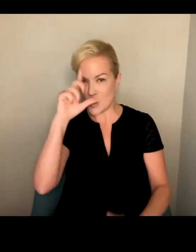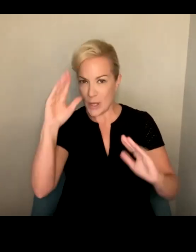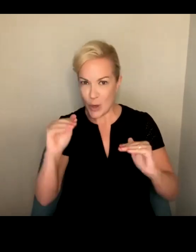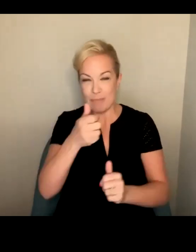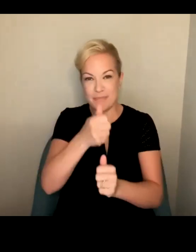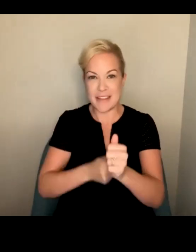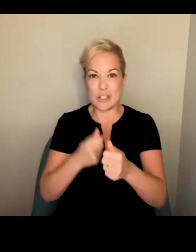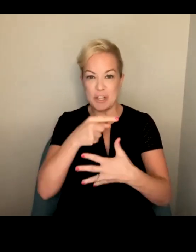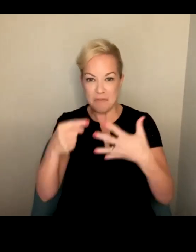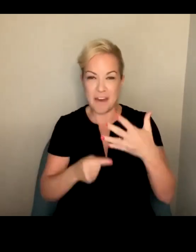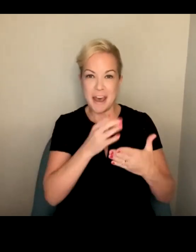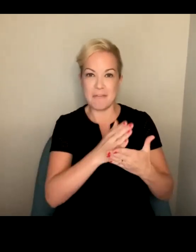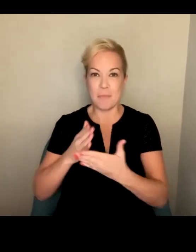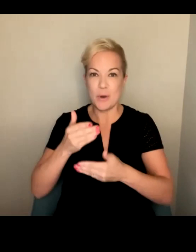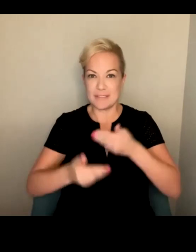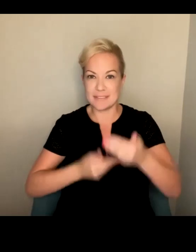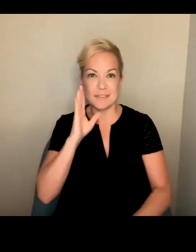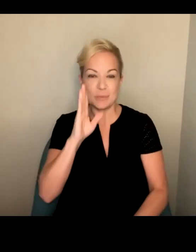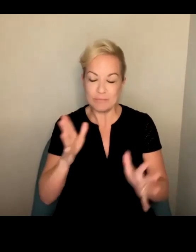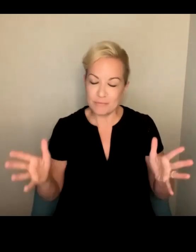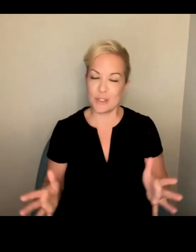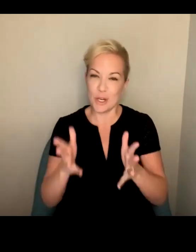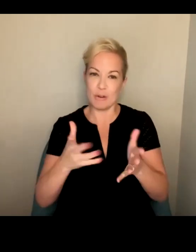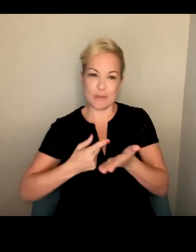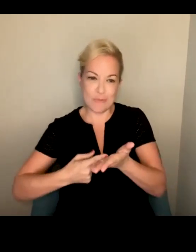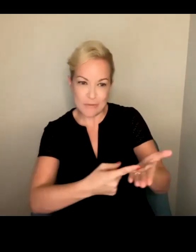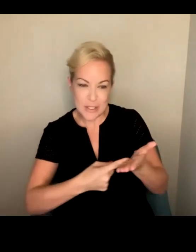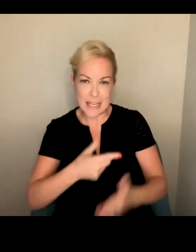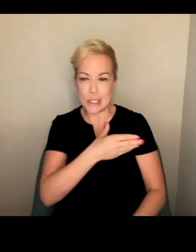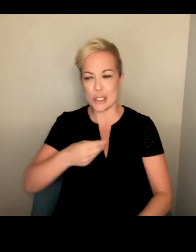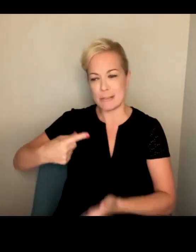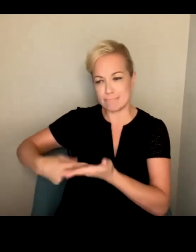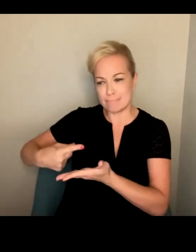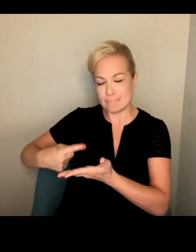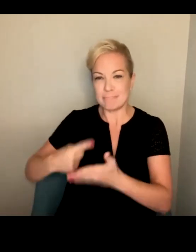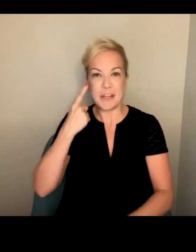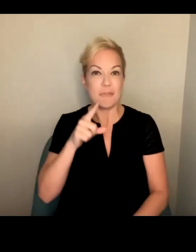conversation and debate for people working in museums as well as students and the general